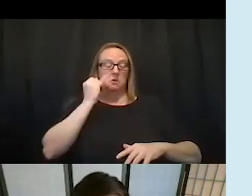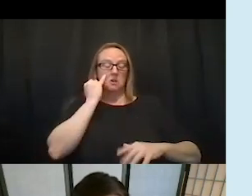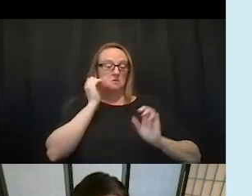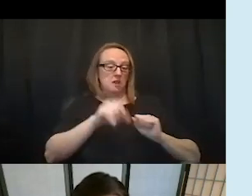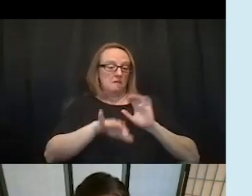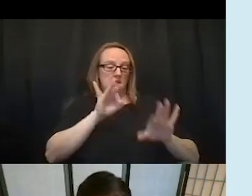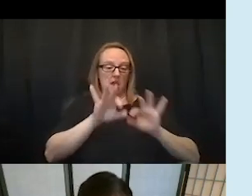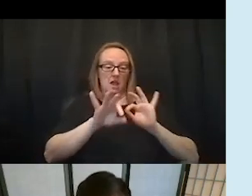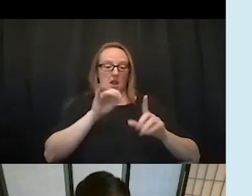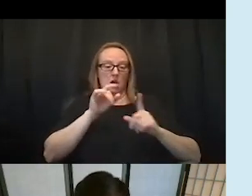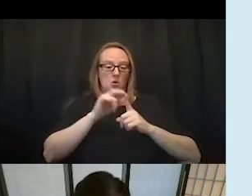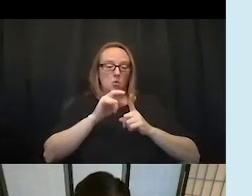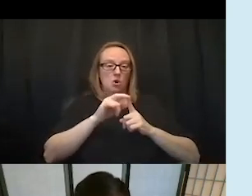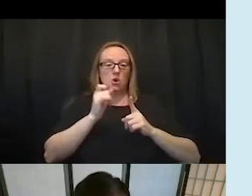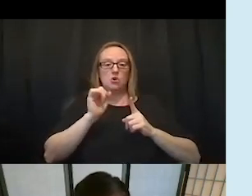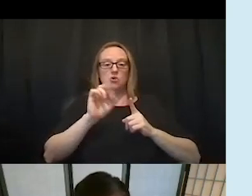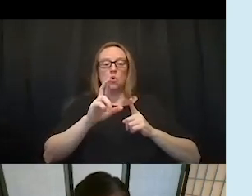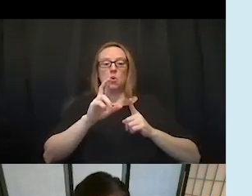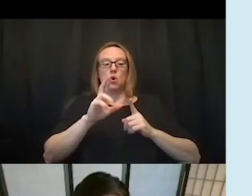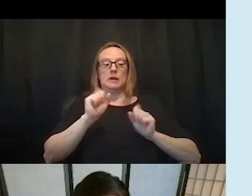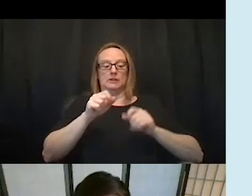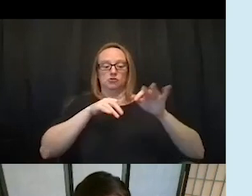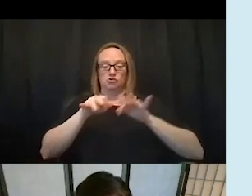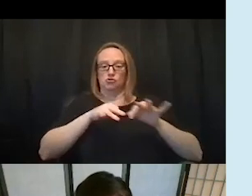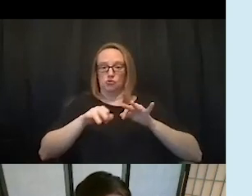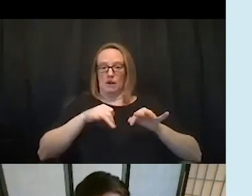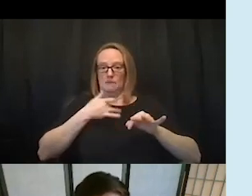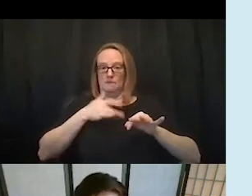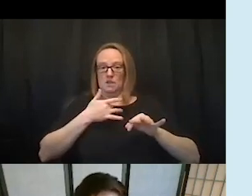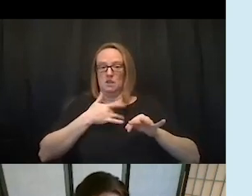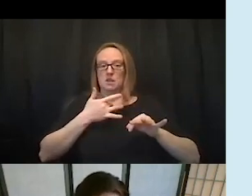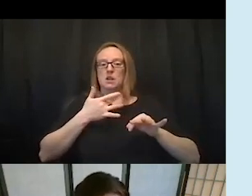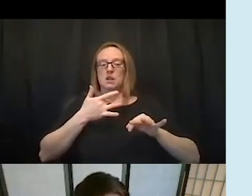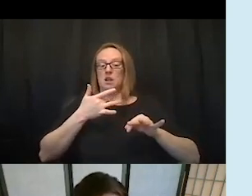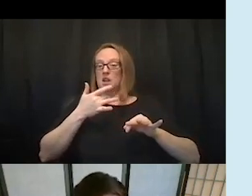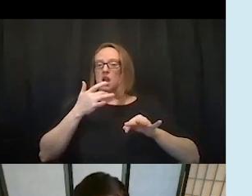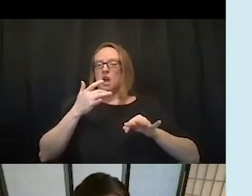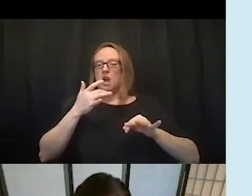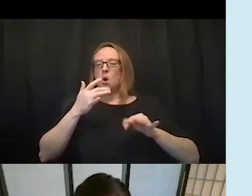feeling actually changes the feeling um not-not trying to make it go away, but just noticing how